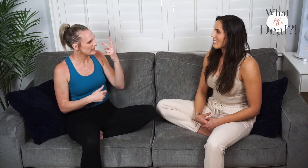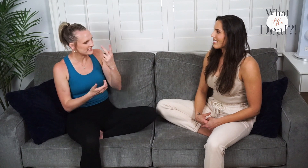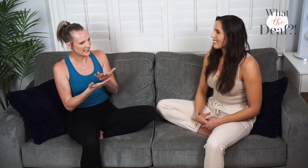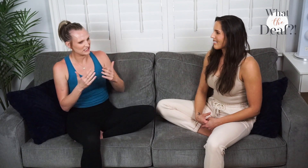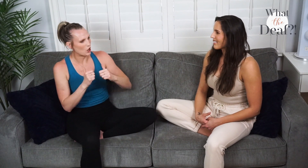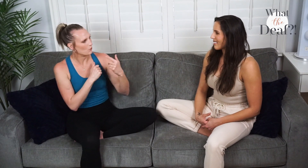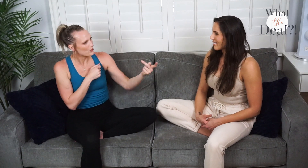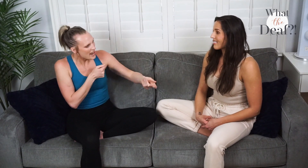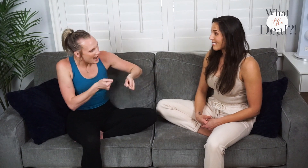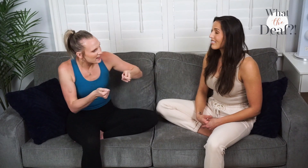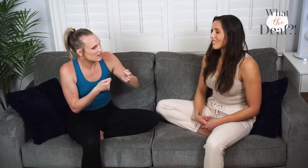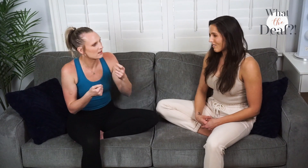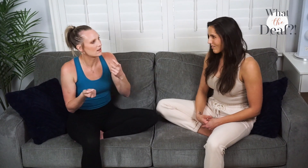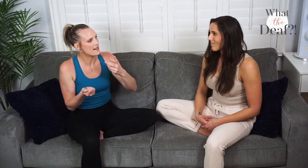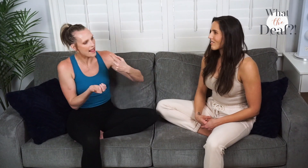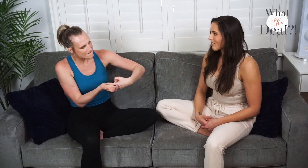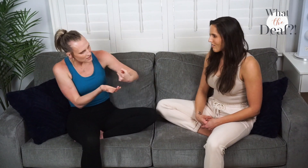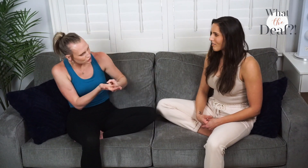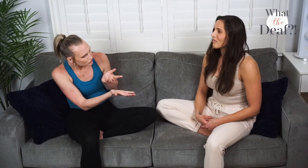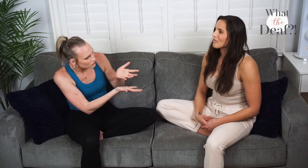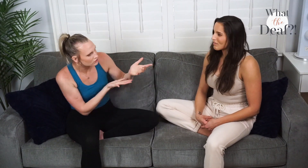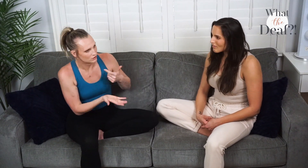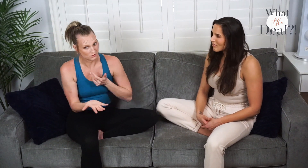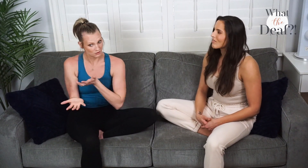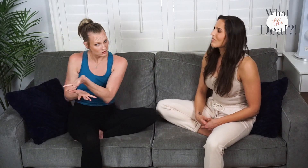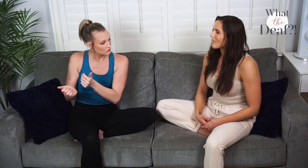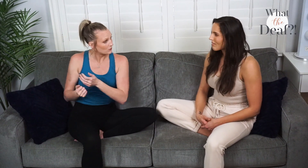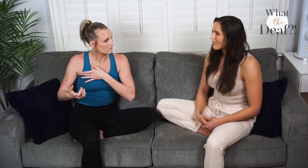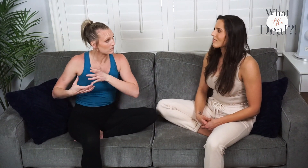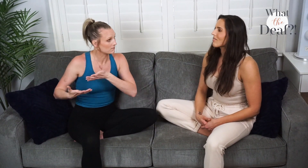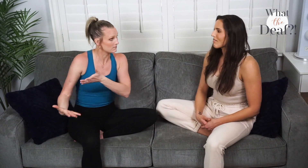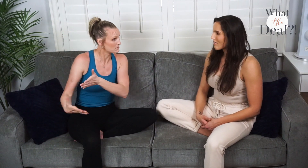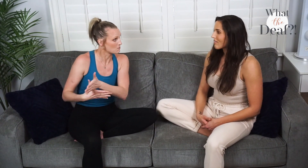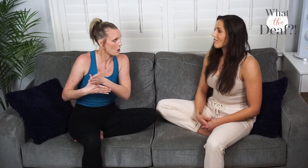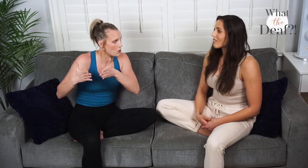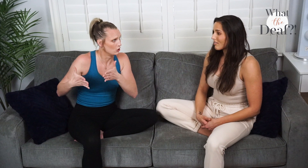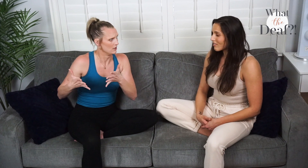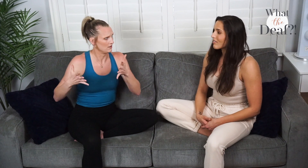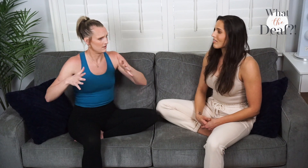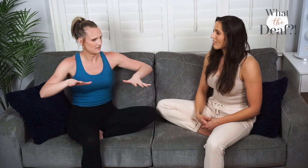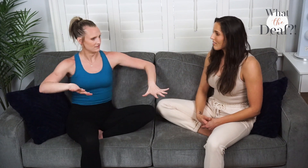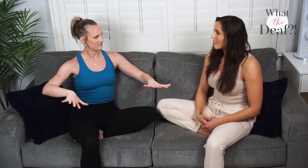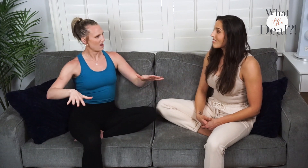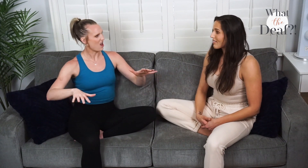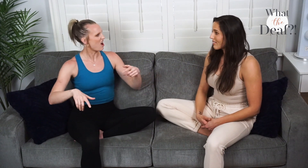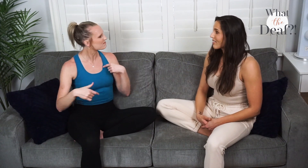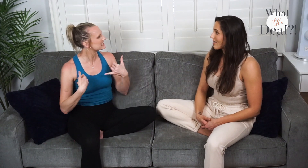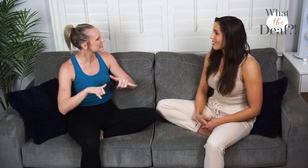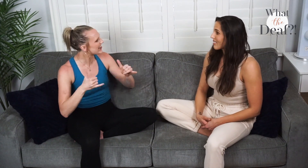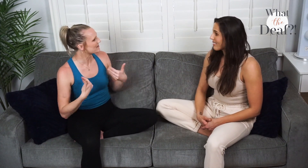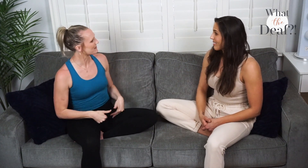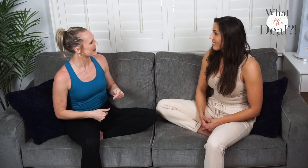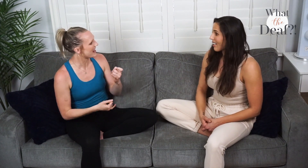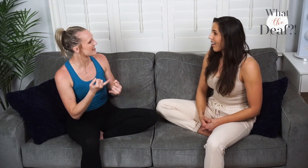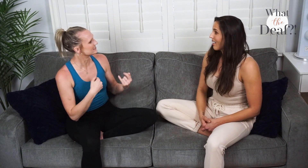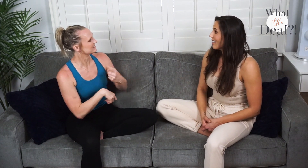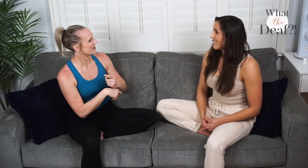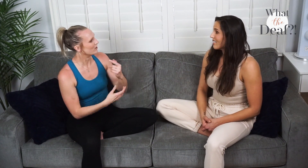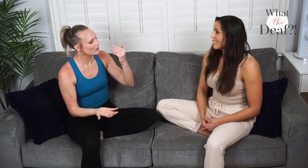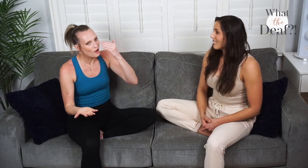I see how we handle things, the conversations that we have and what I share with my partner, I’m like no, I’m still me at the end of the day.